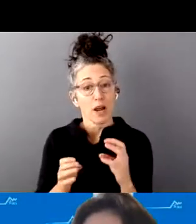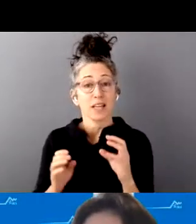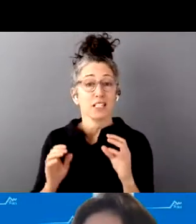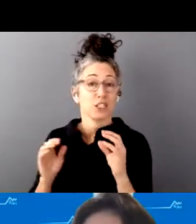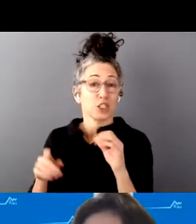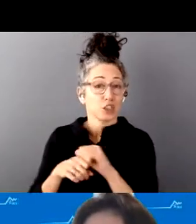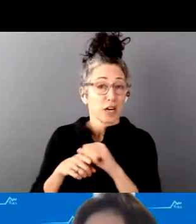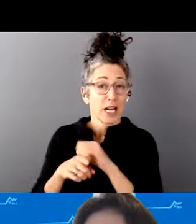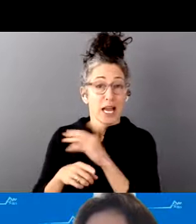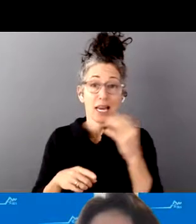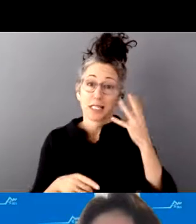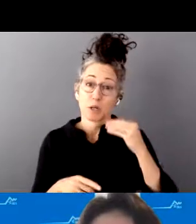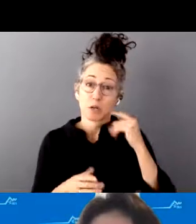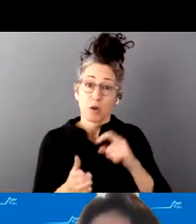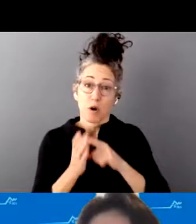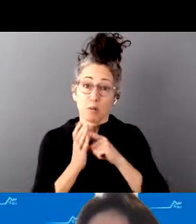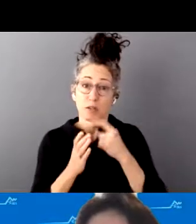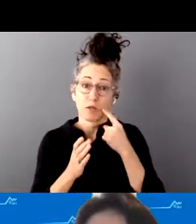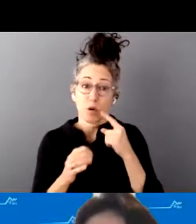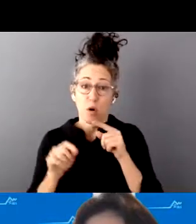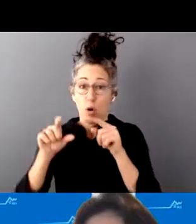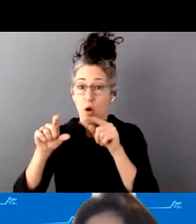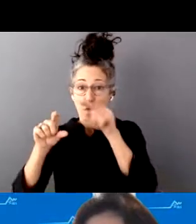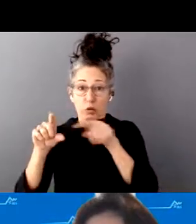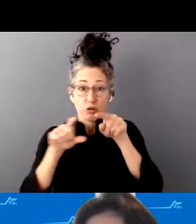training, and experience requirements in the circles on this slide. SVP is published as well as estimates for each of the four individual SVP components. Let's take a look at minimum formal education required of civilian workers.